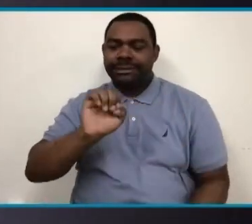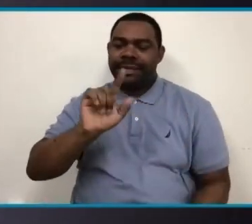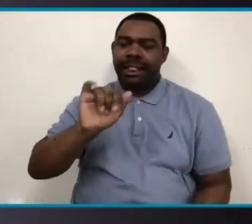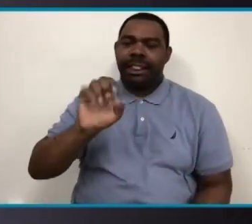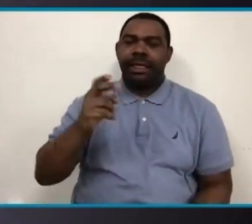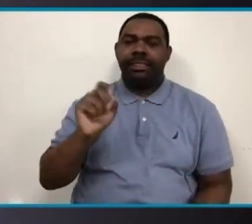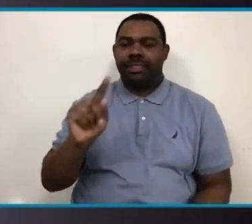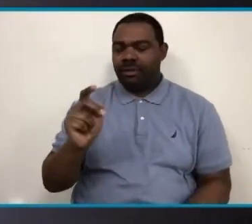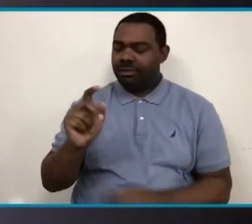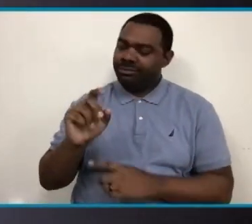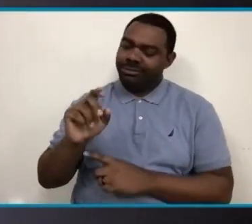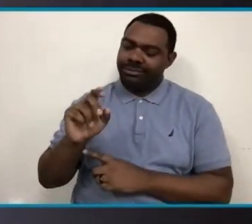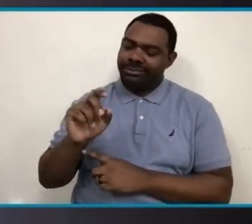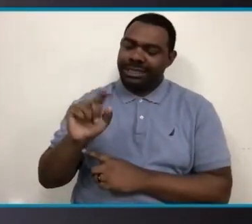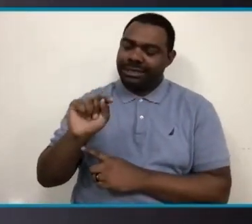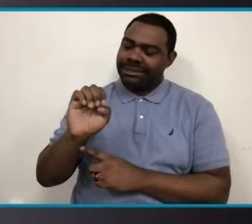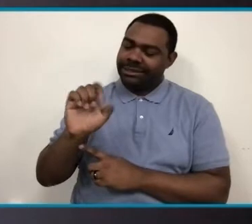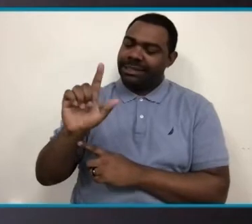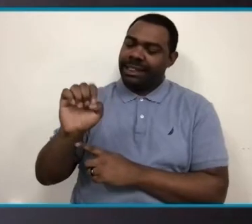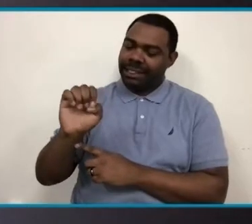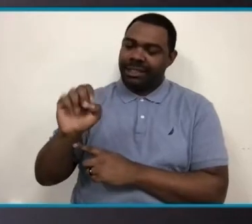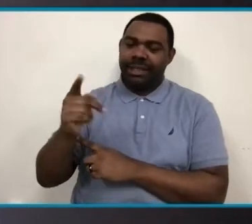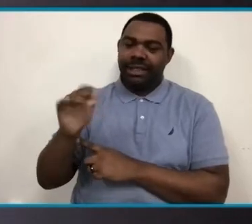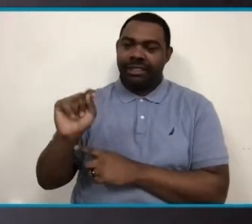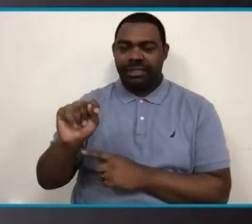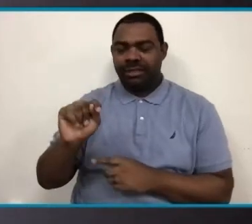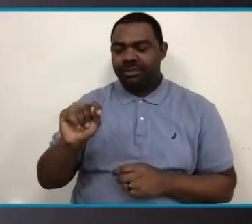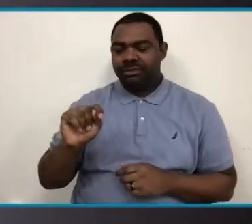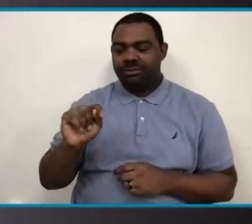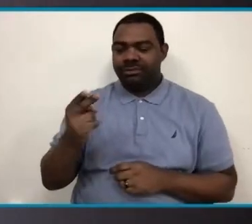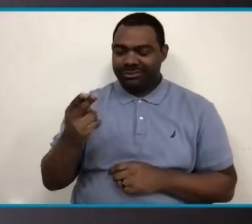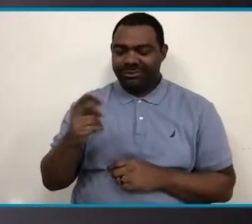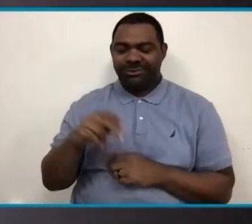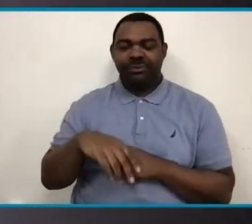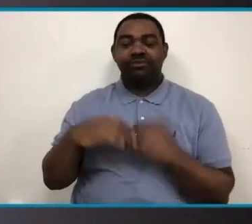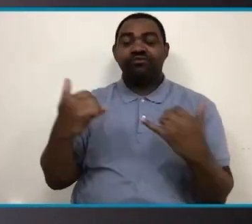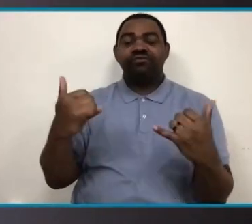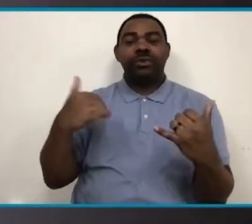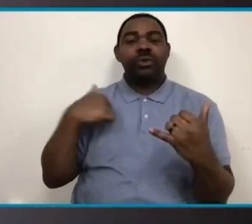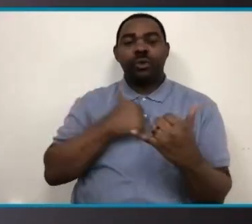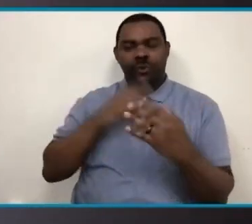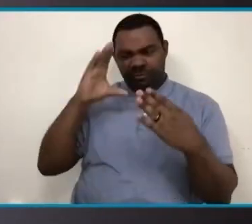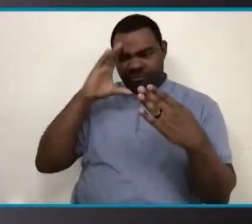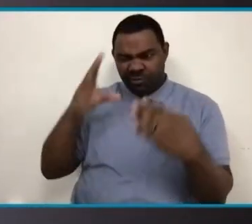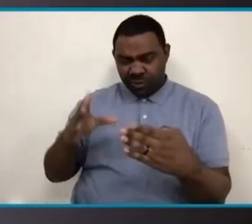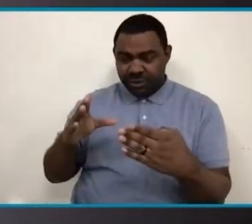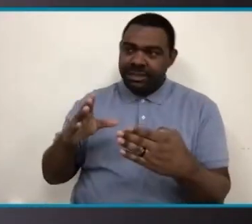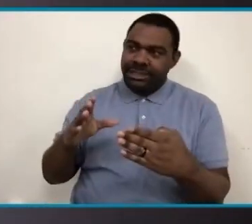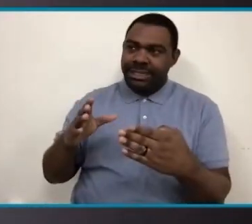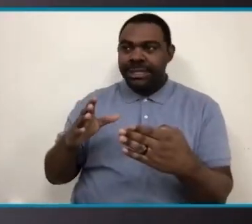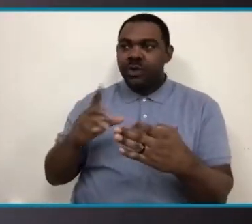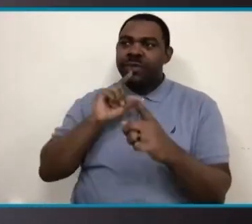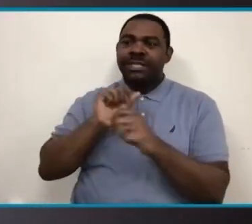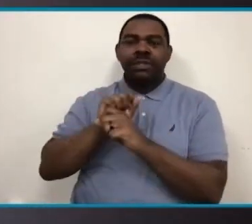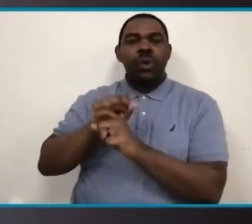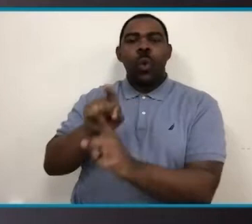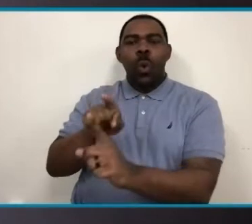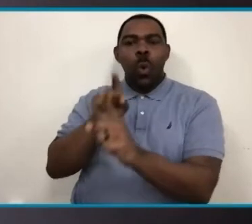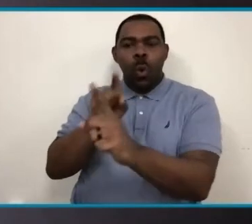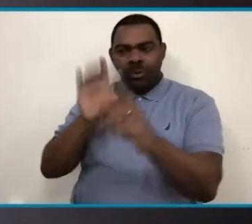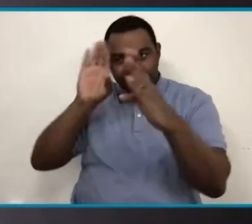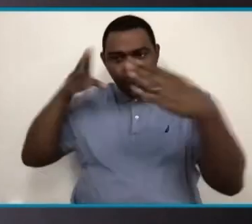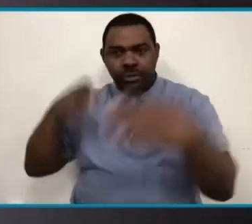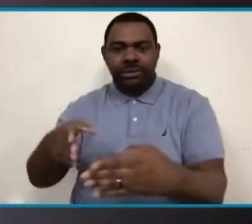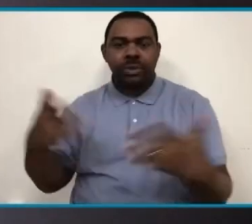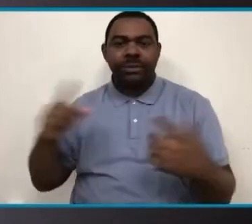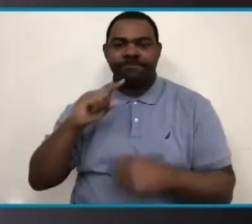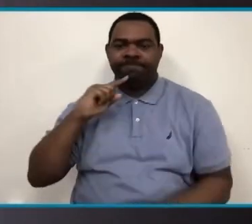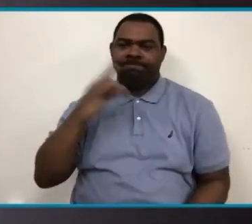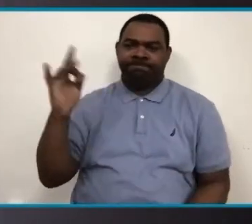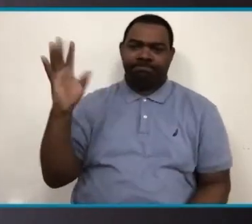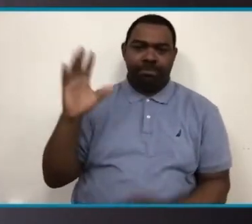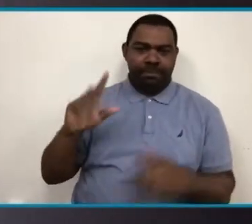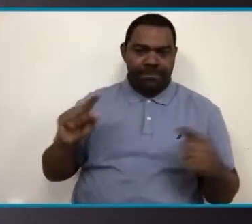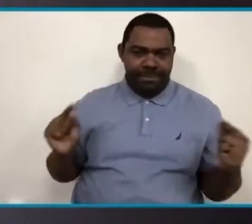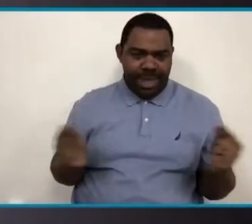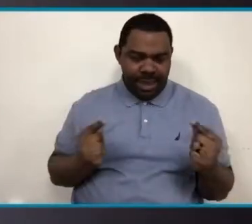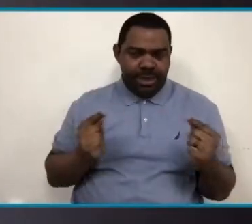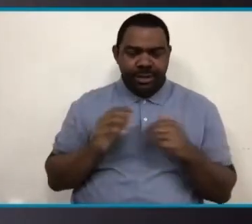And as a whole, with the emphasis on chronic pain, within my own personal research program,